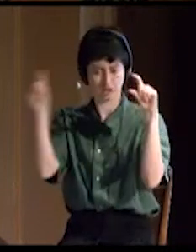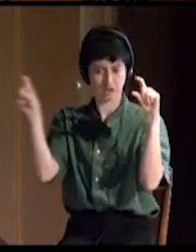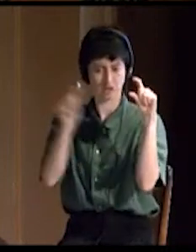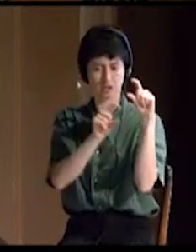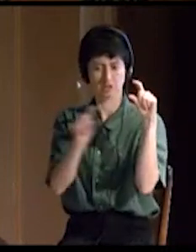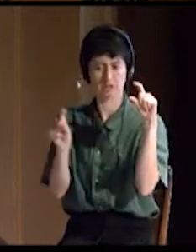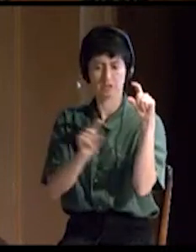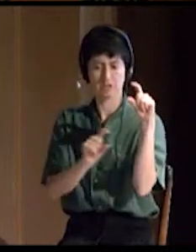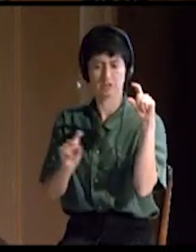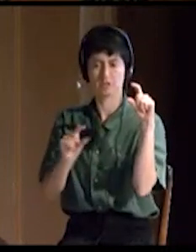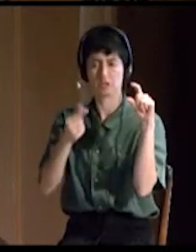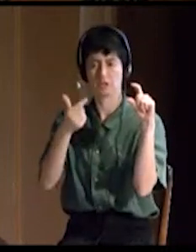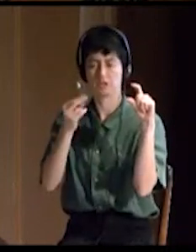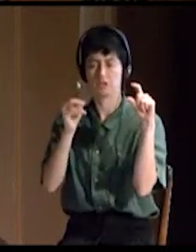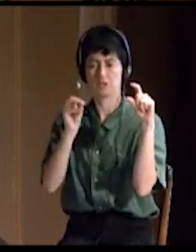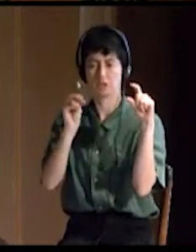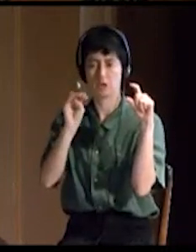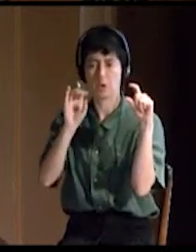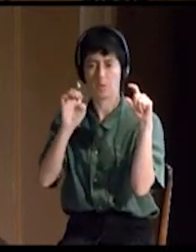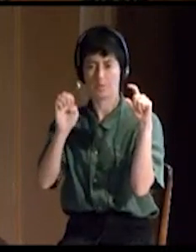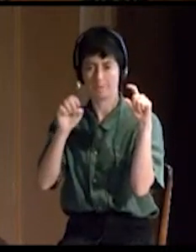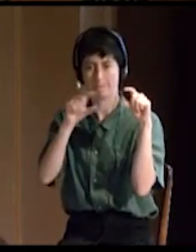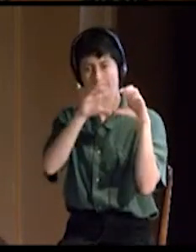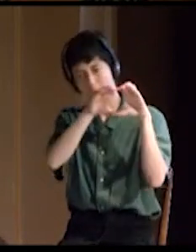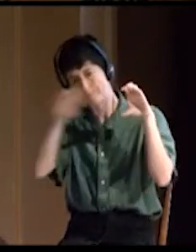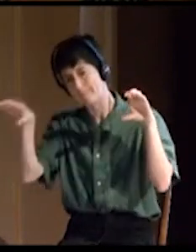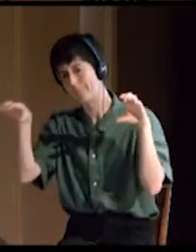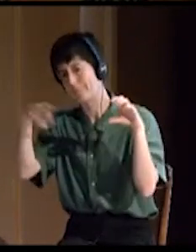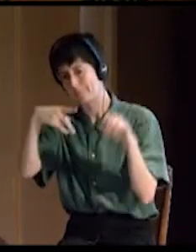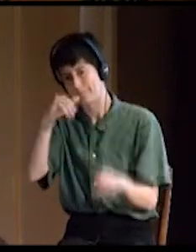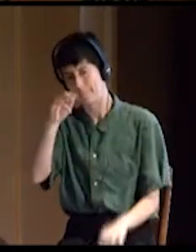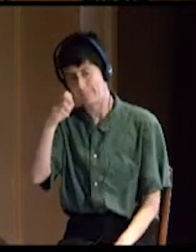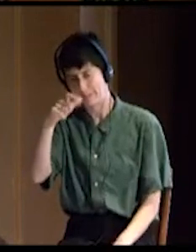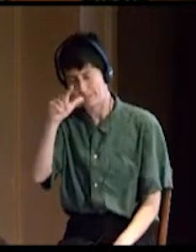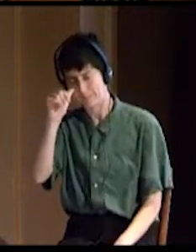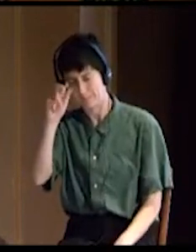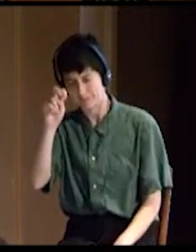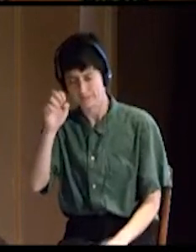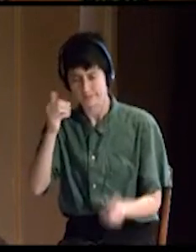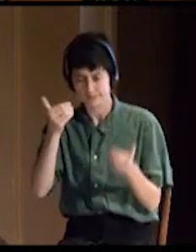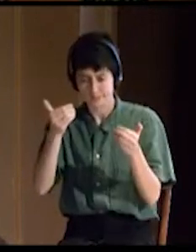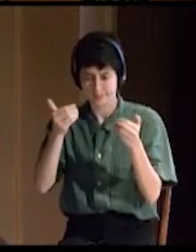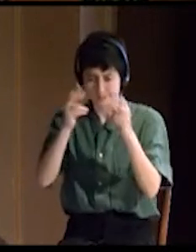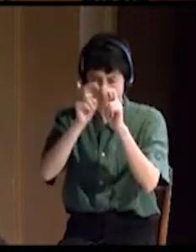that we're using to assess this BUSCO that I'm gonna walk you through.